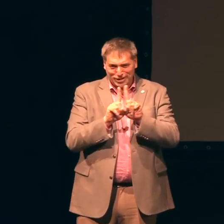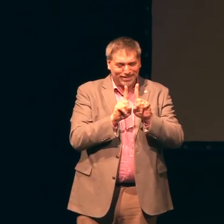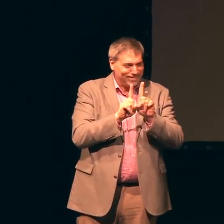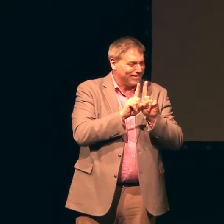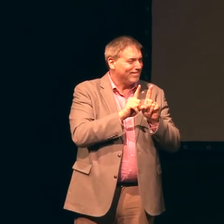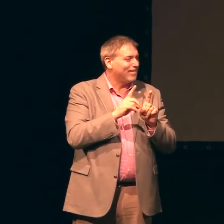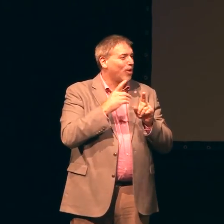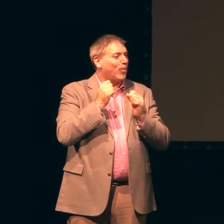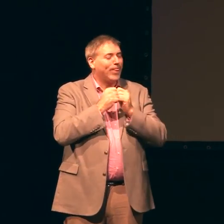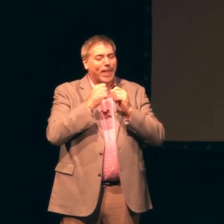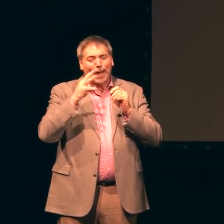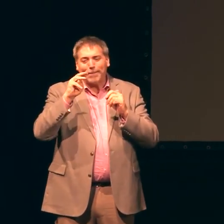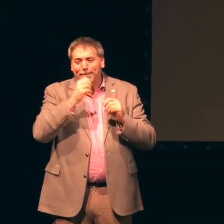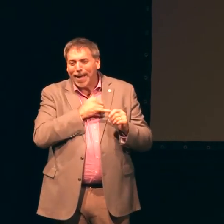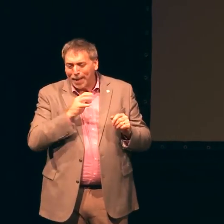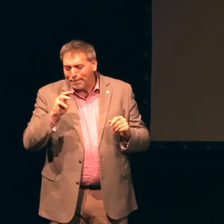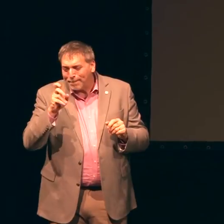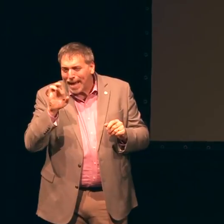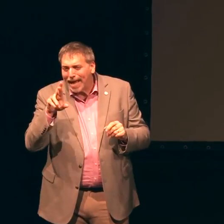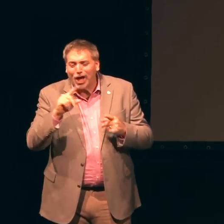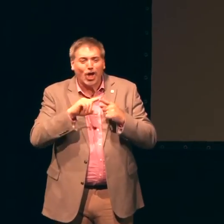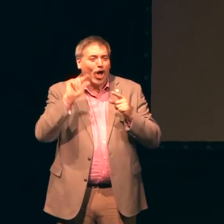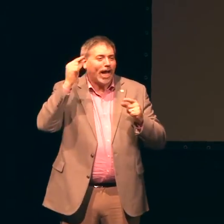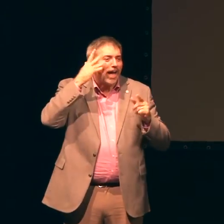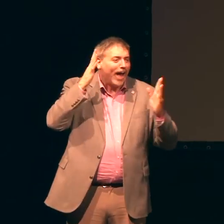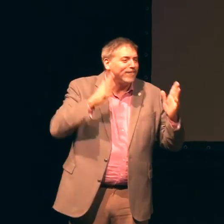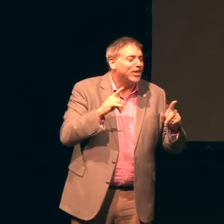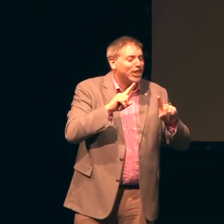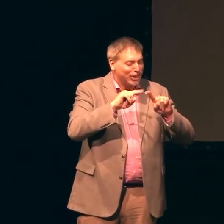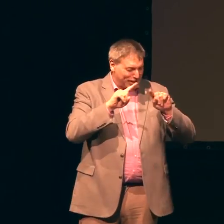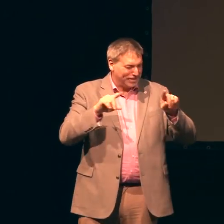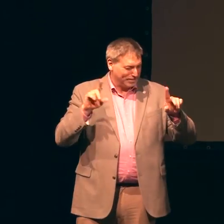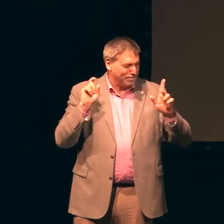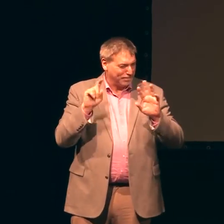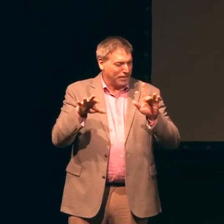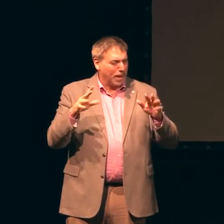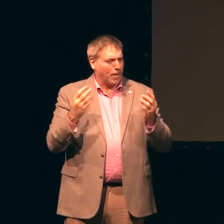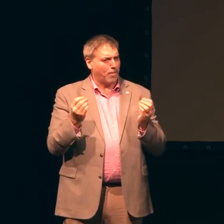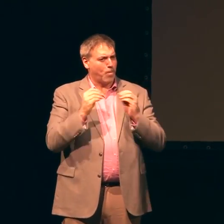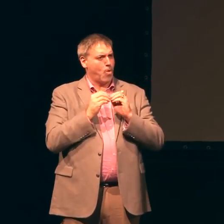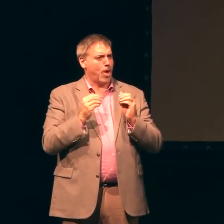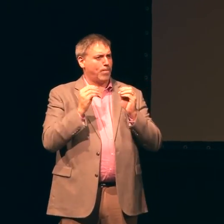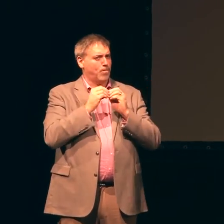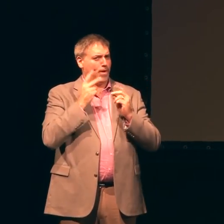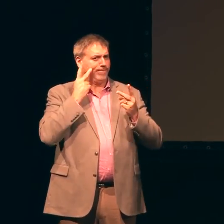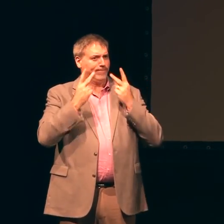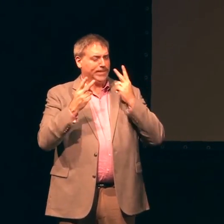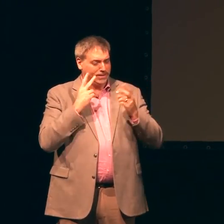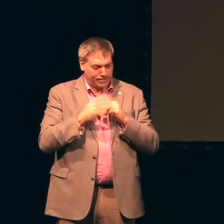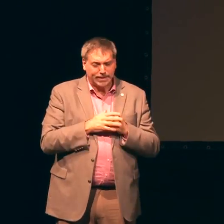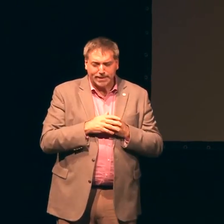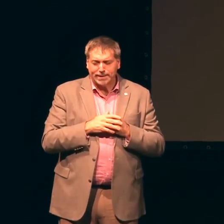York that was interpreterring on TV with the mayor and you see, you saw that on TV and